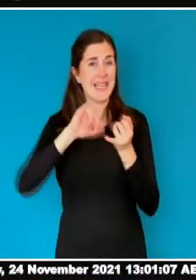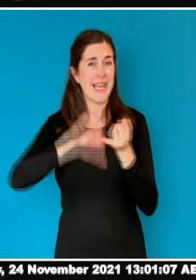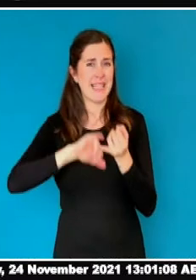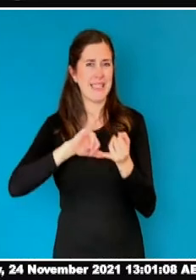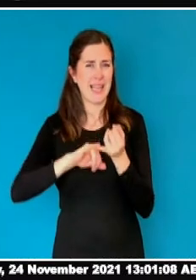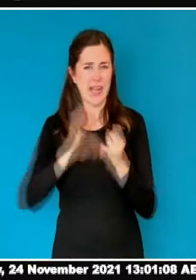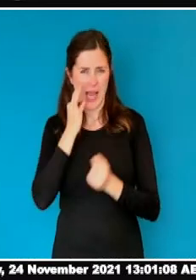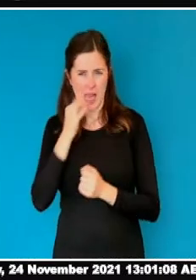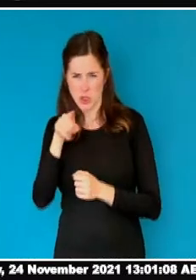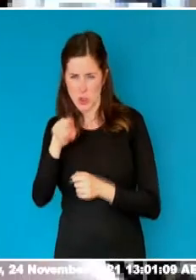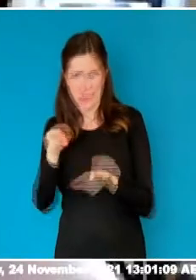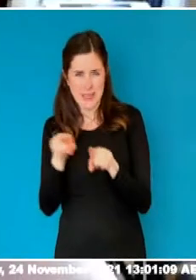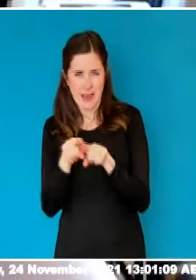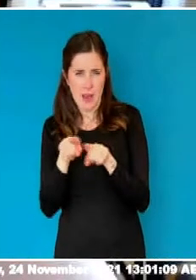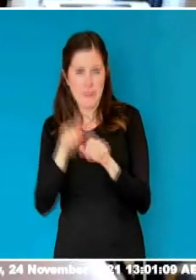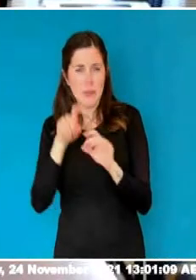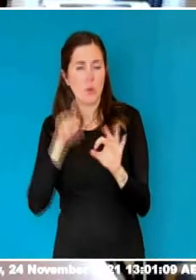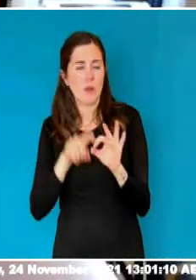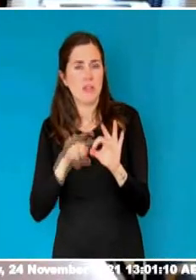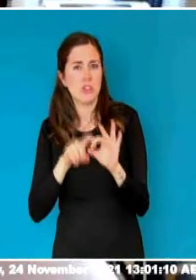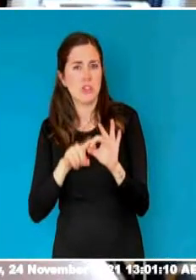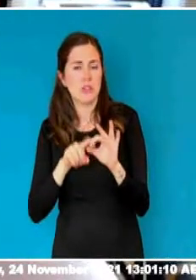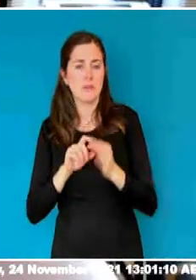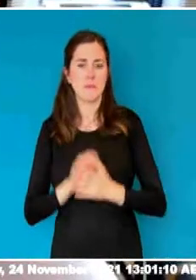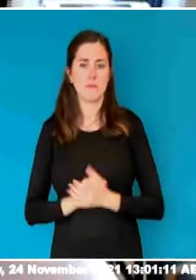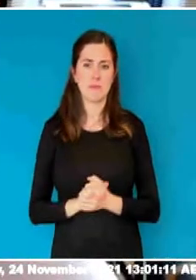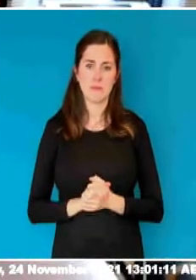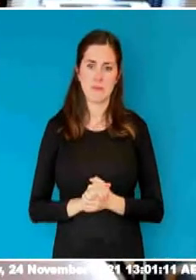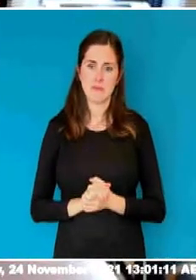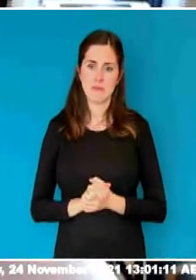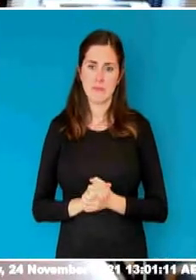to where it is measured. Is it measured at Secretary level?